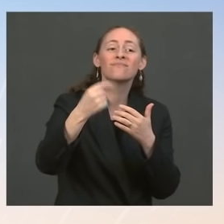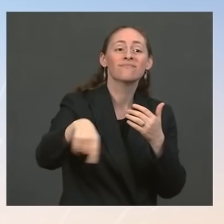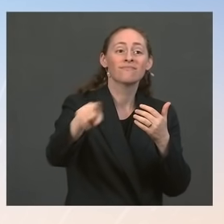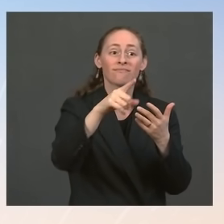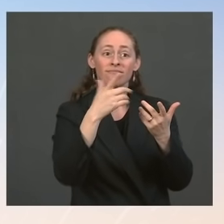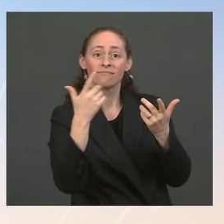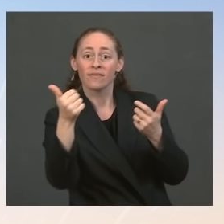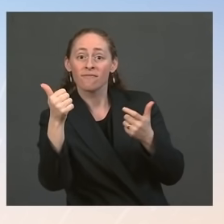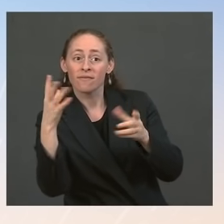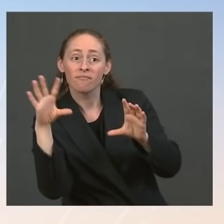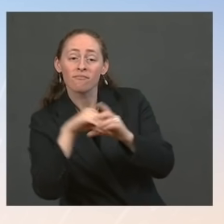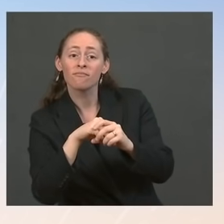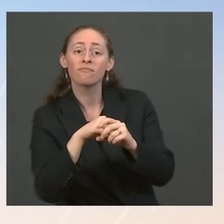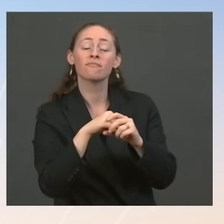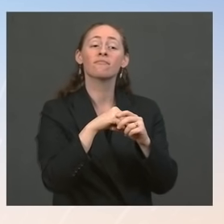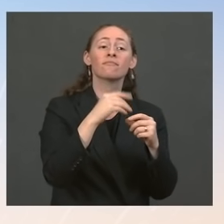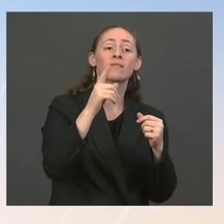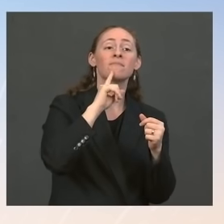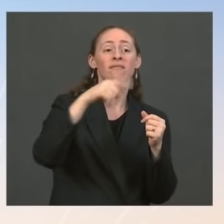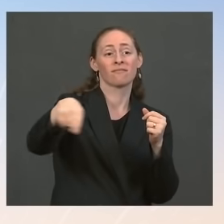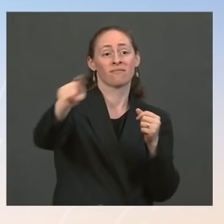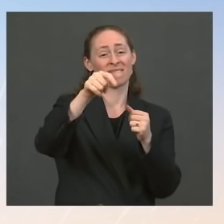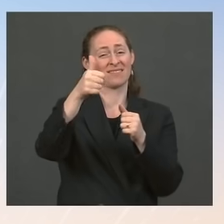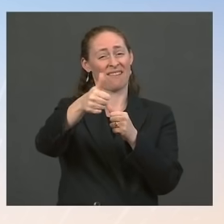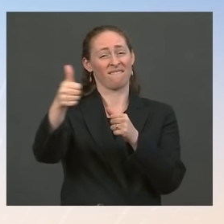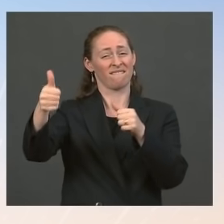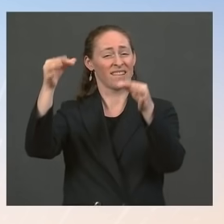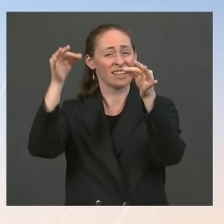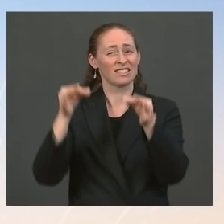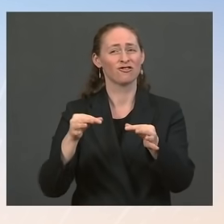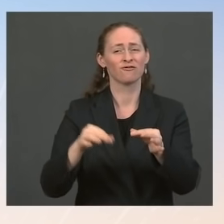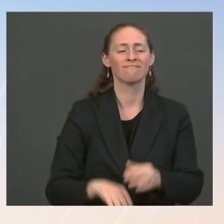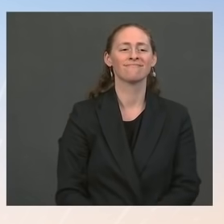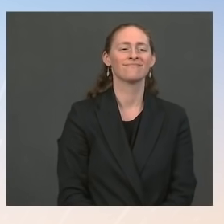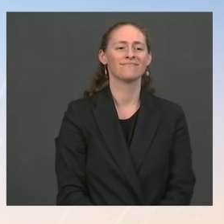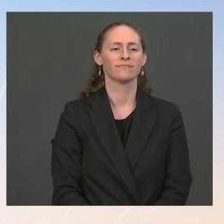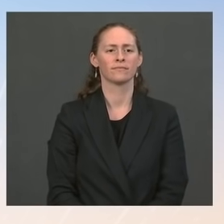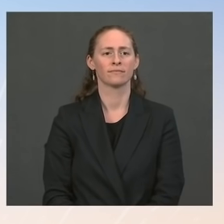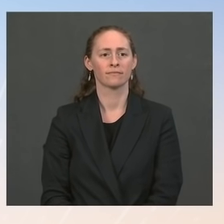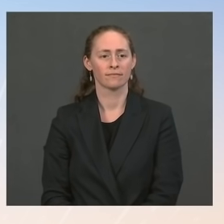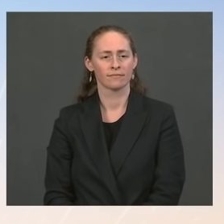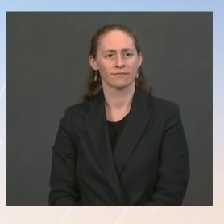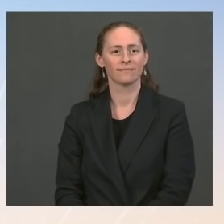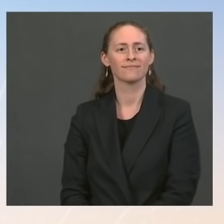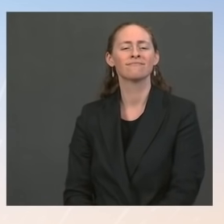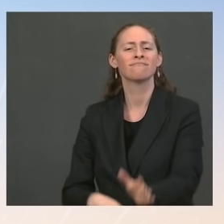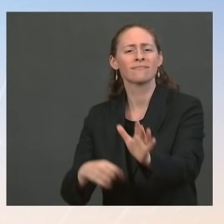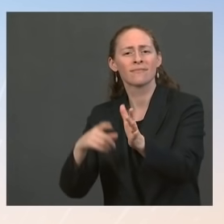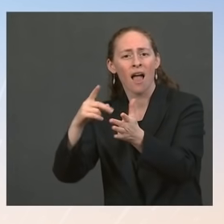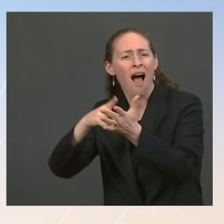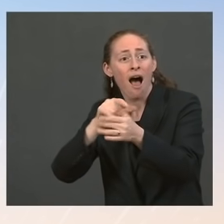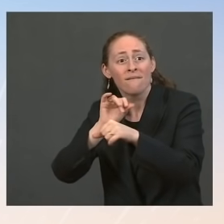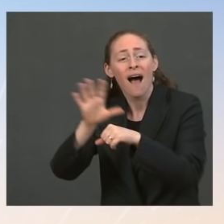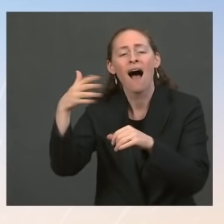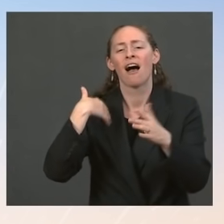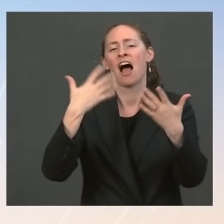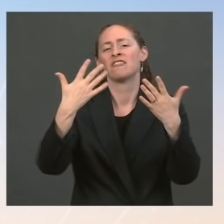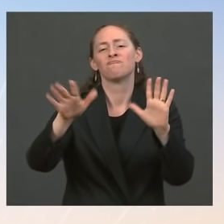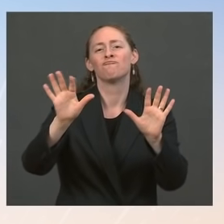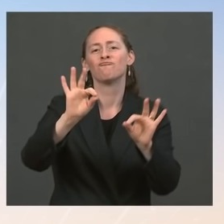but individuals do make a range of decisions, Weijia. The Press: So did you advise him before he spoke to authors? Ms. Psaki: I don't have anything more for you, Weijia. Go ahead. The Press: As we sit here today,